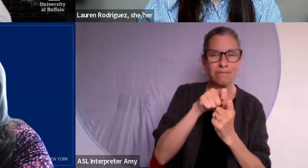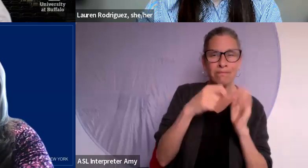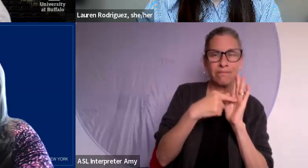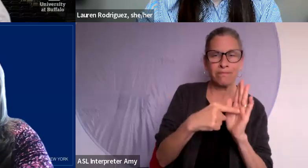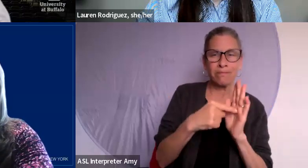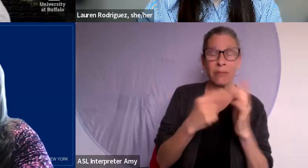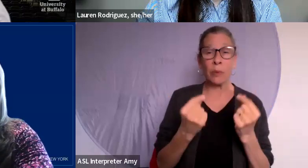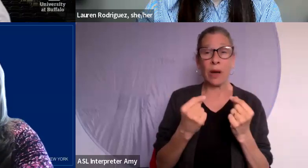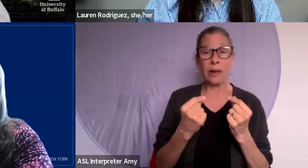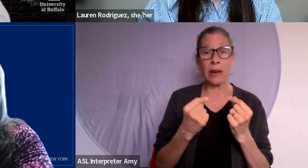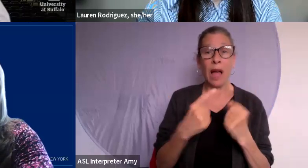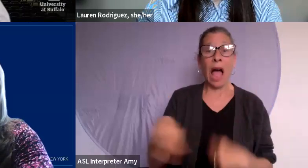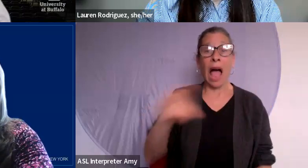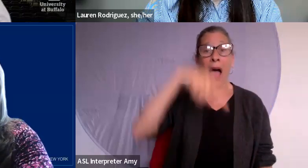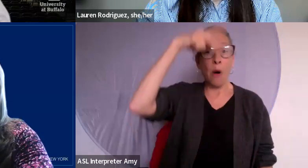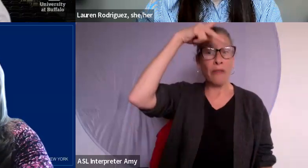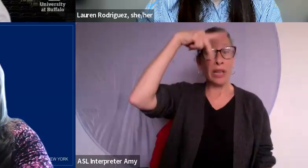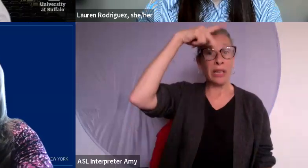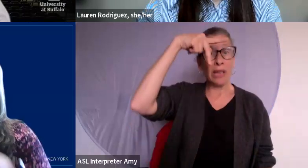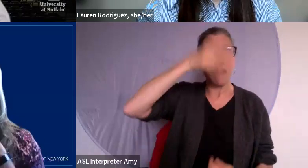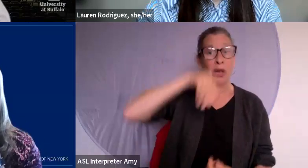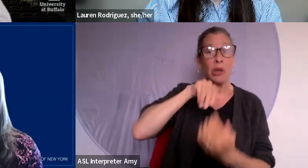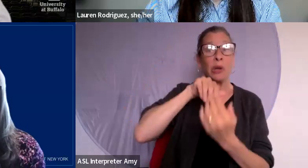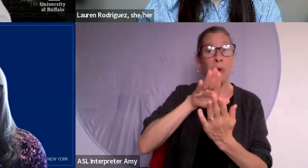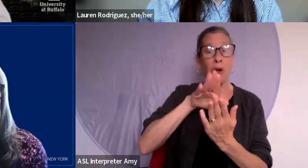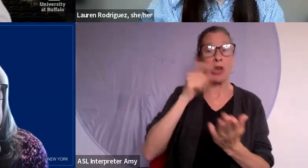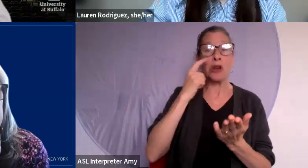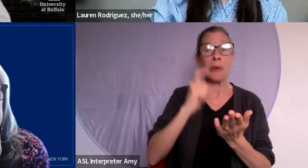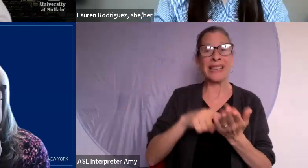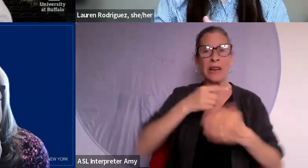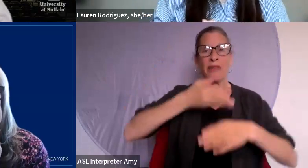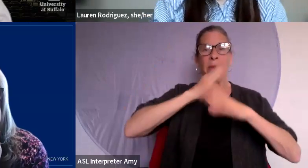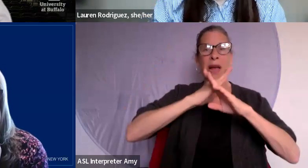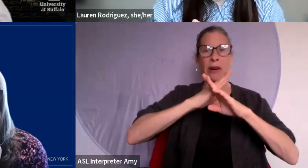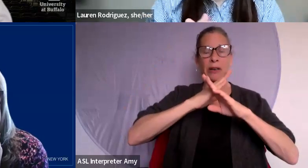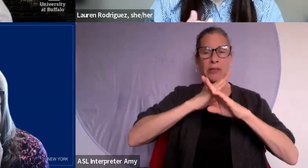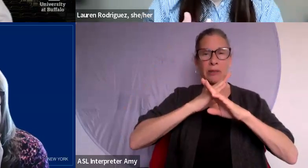philosophical approach is to identify barriers. It is not